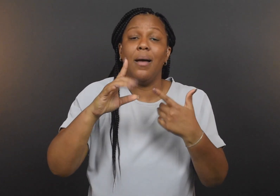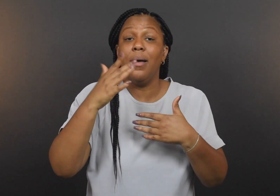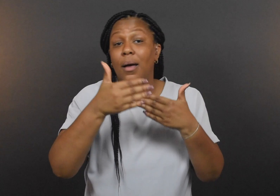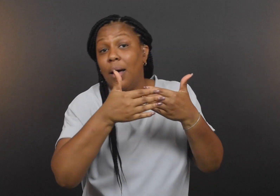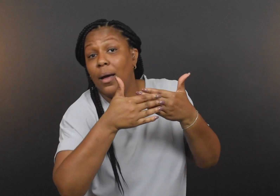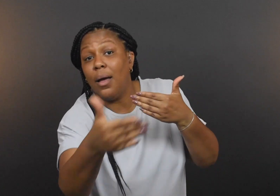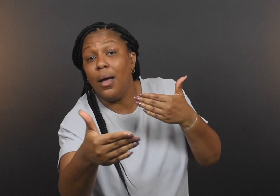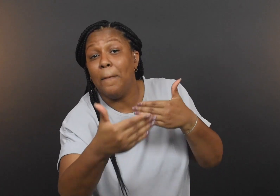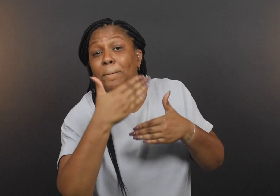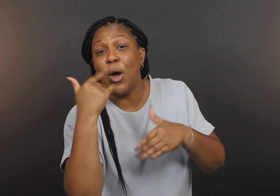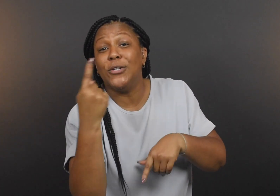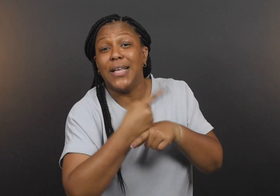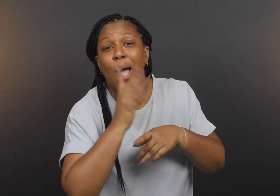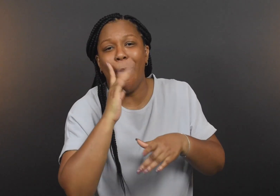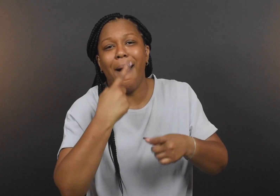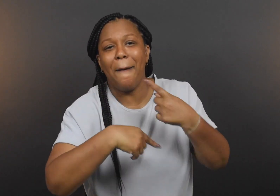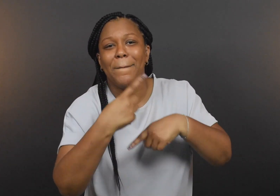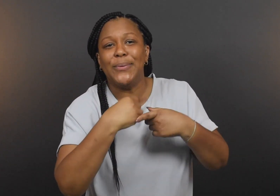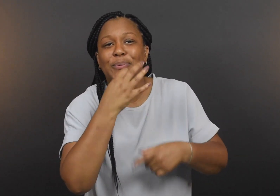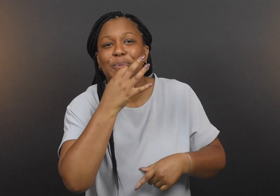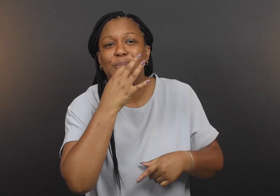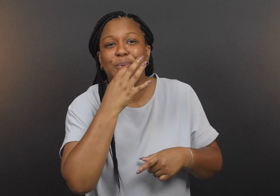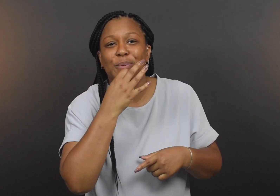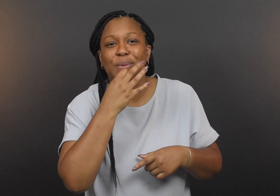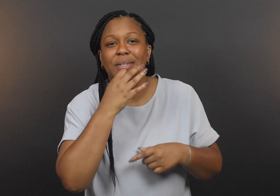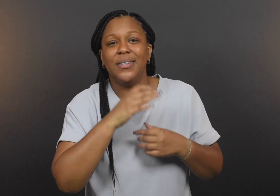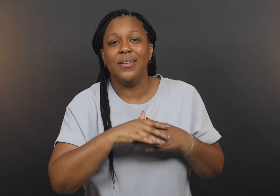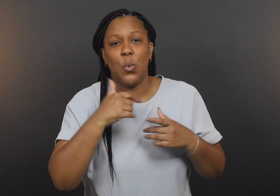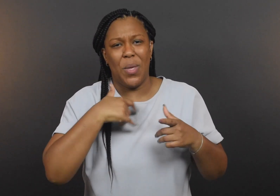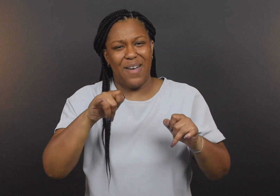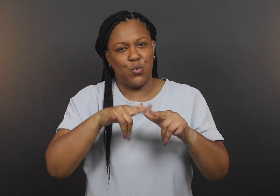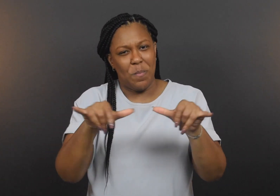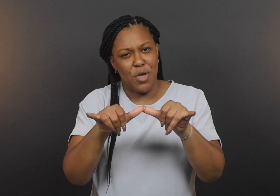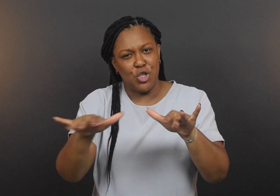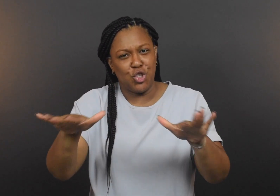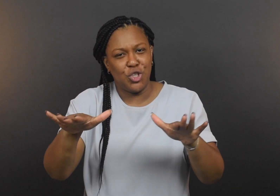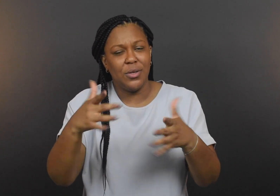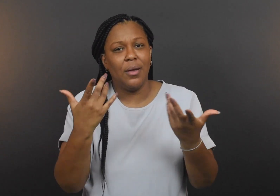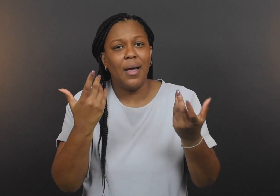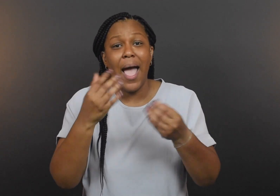But on the better days, when we see mitigation measures in an area